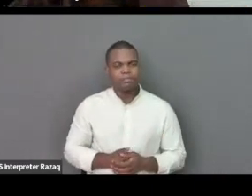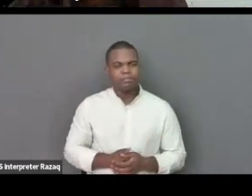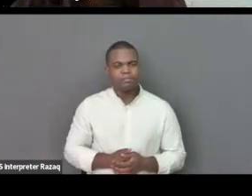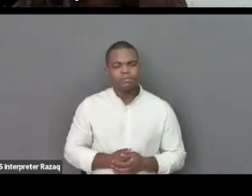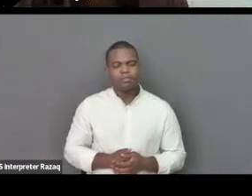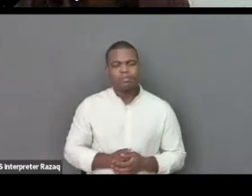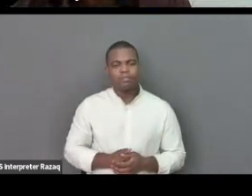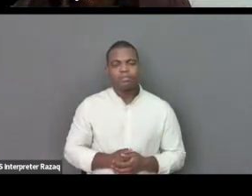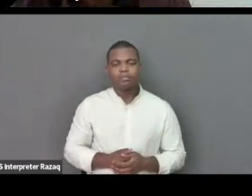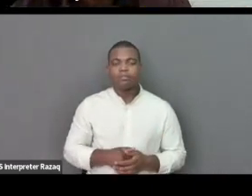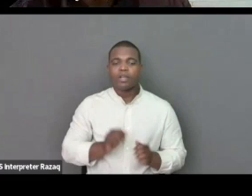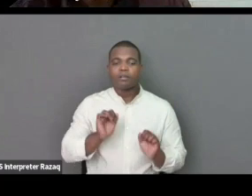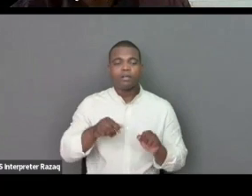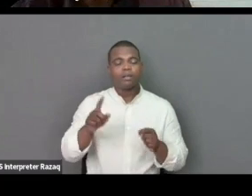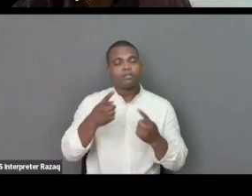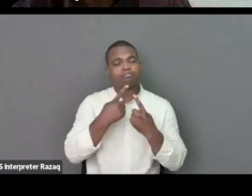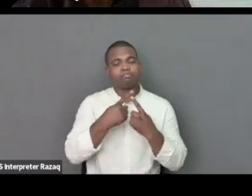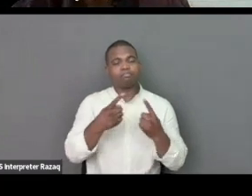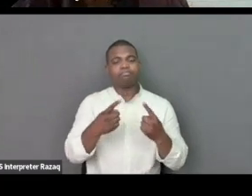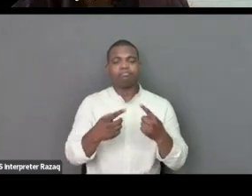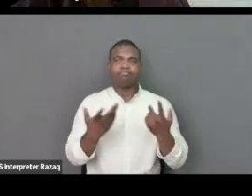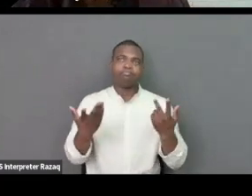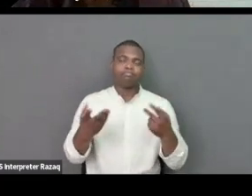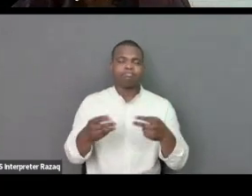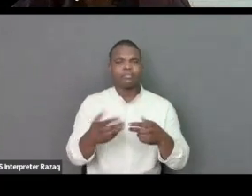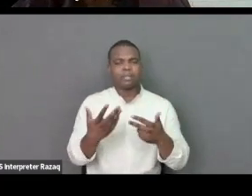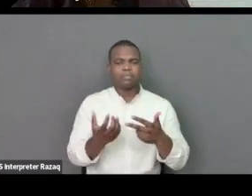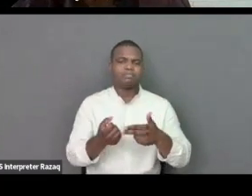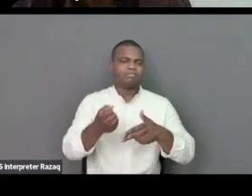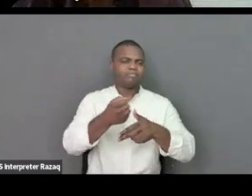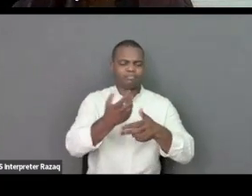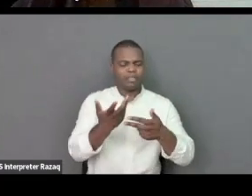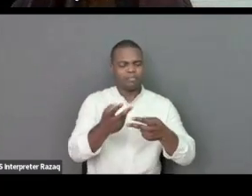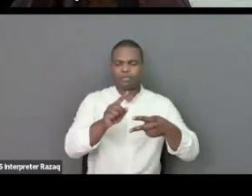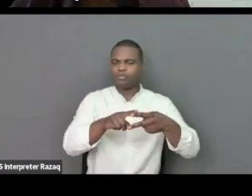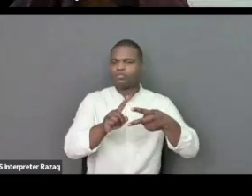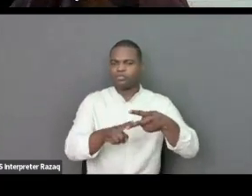don't have to answer all the questions if you don't know the answer; the